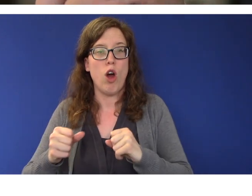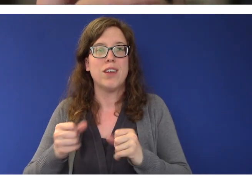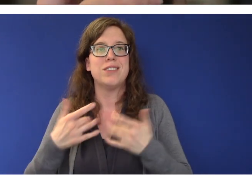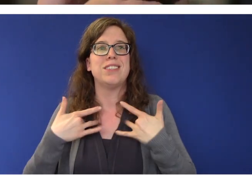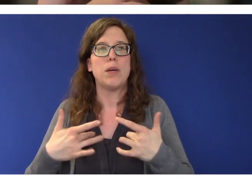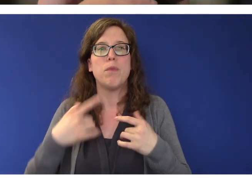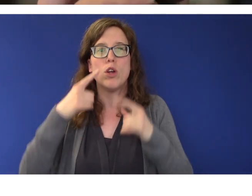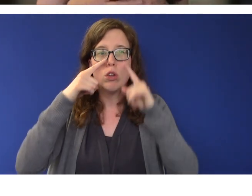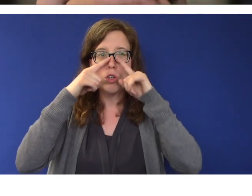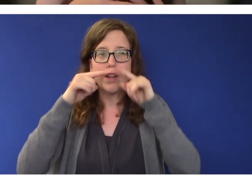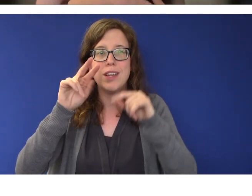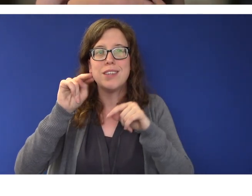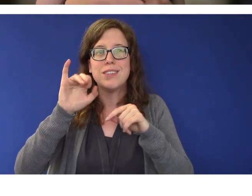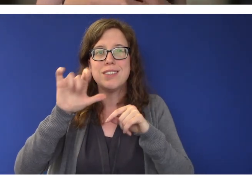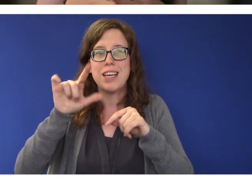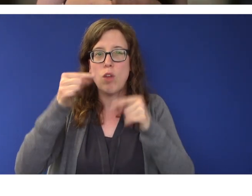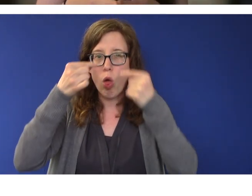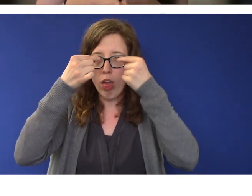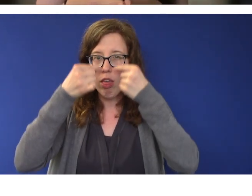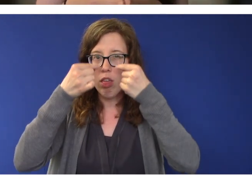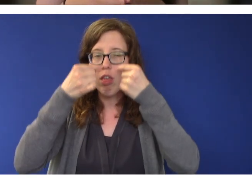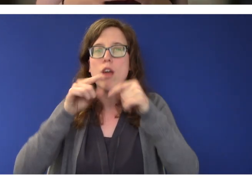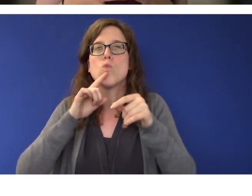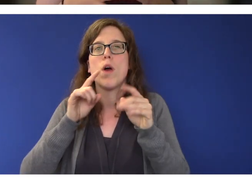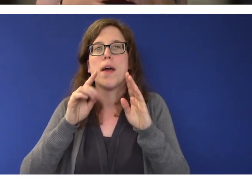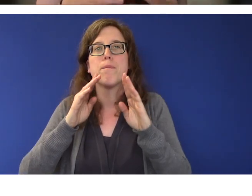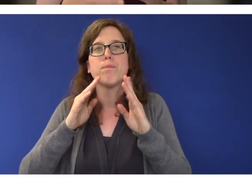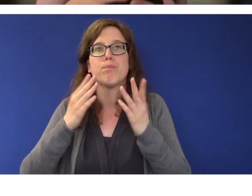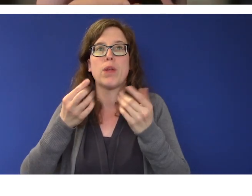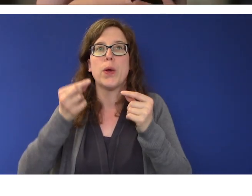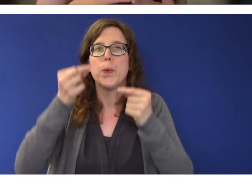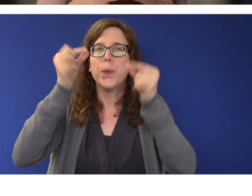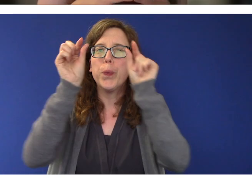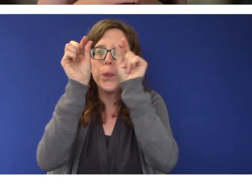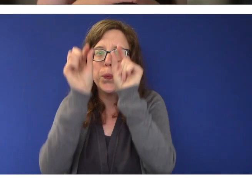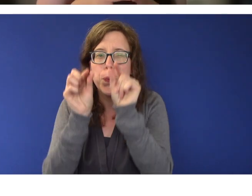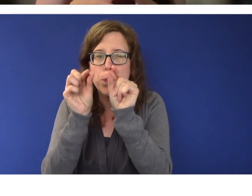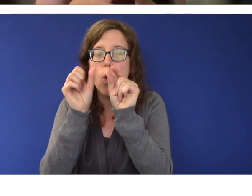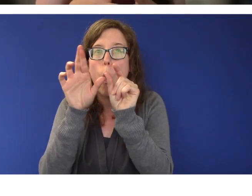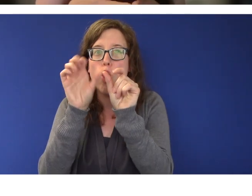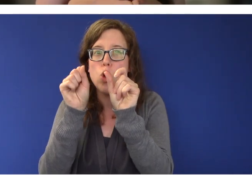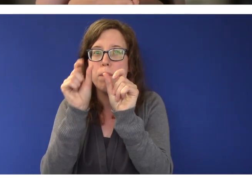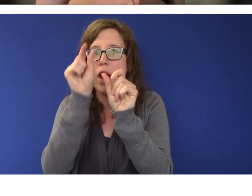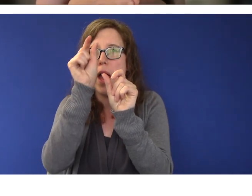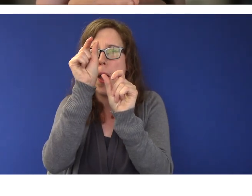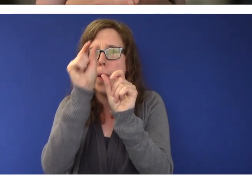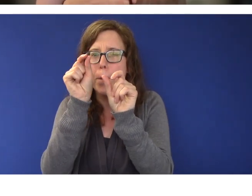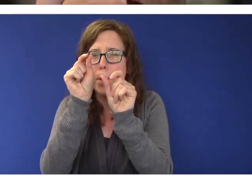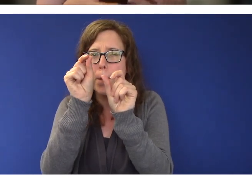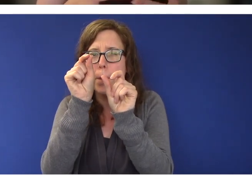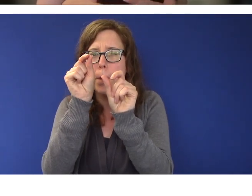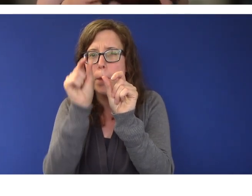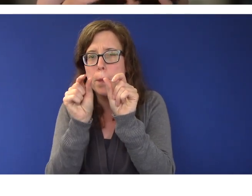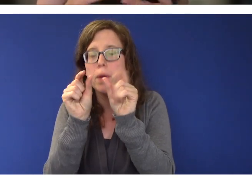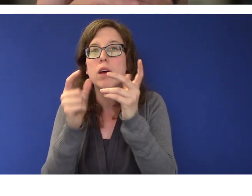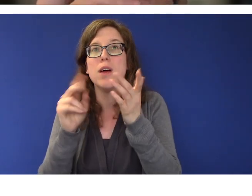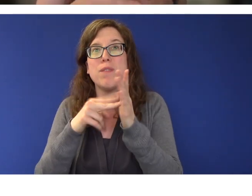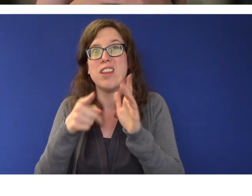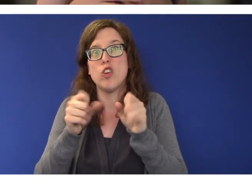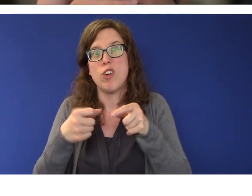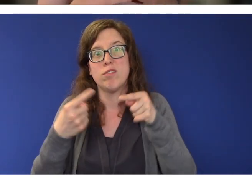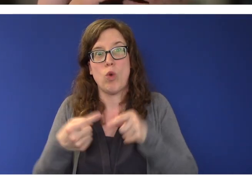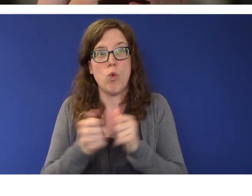narrowed or blocked. And, if this occurs that individual may have difficulty with breathing,